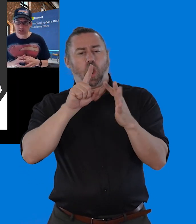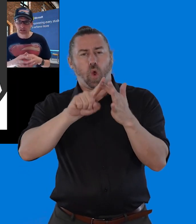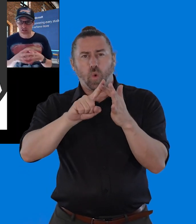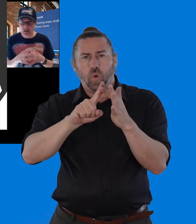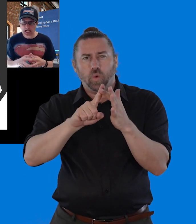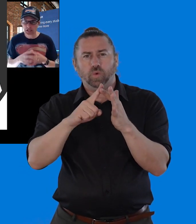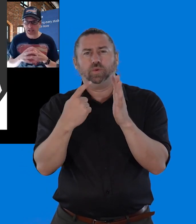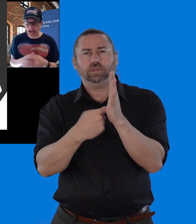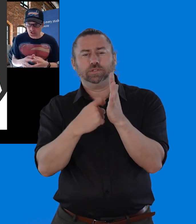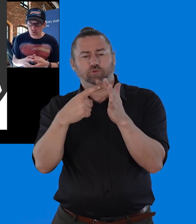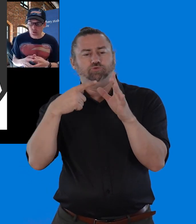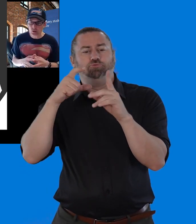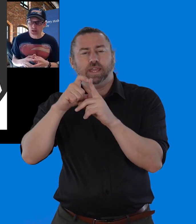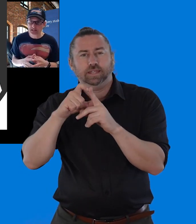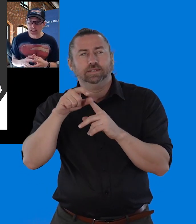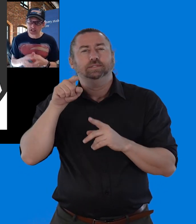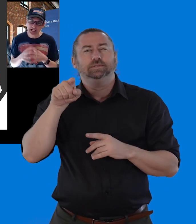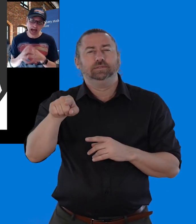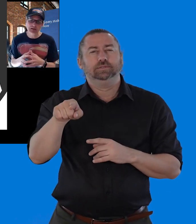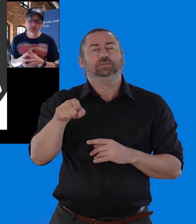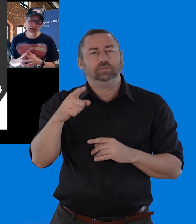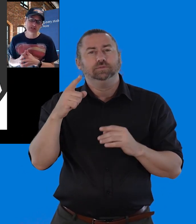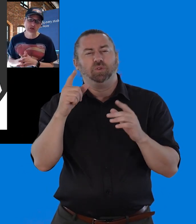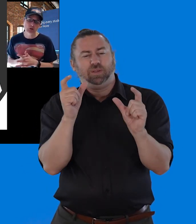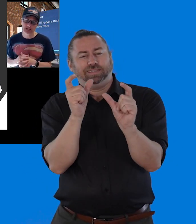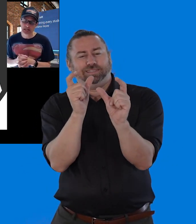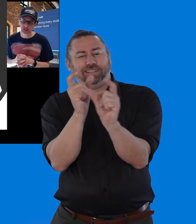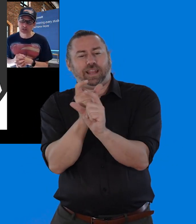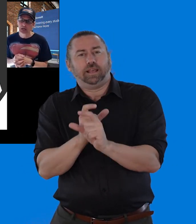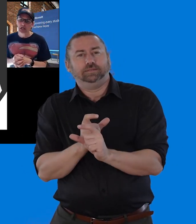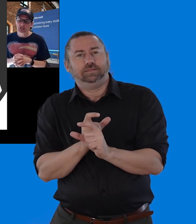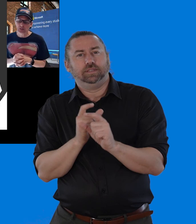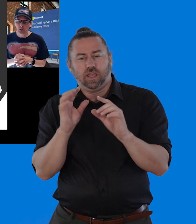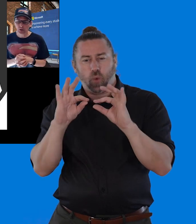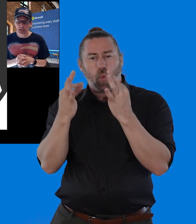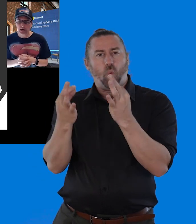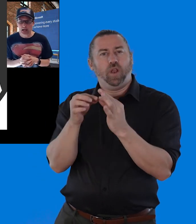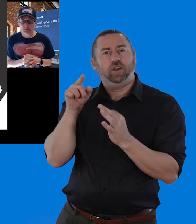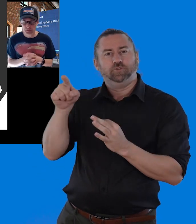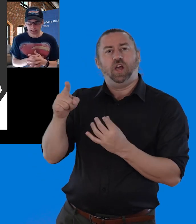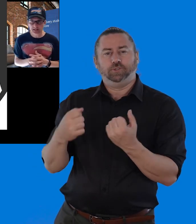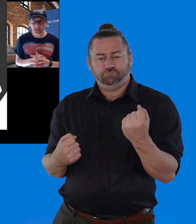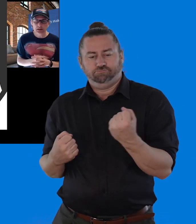which is an Australian national organization and advocacy organization supporting dyslexia.